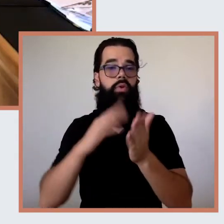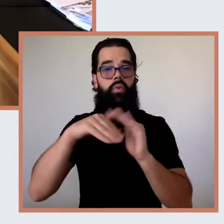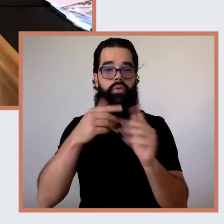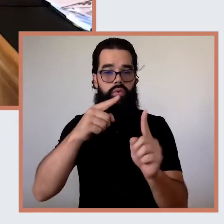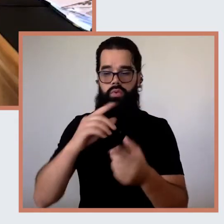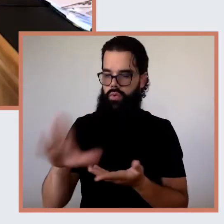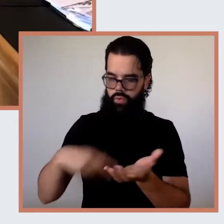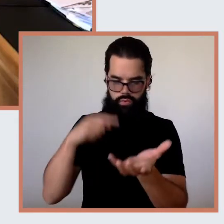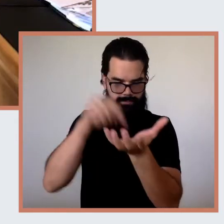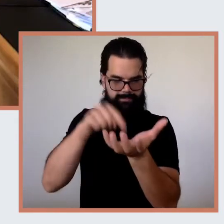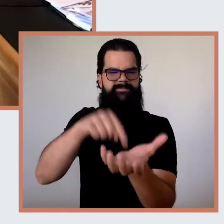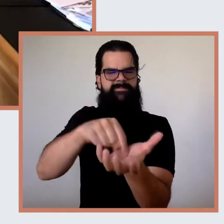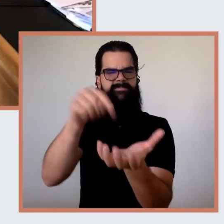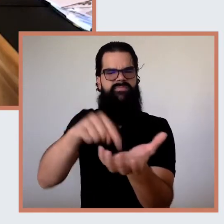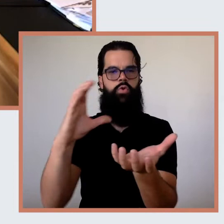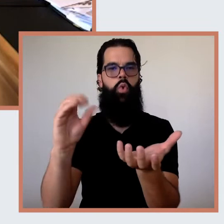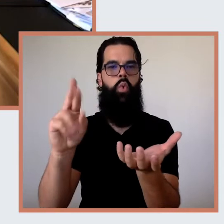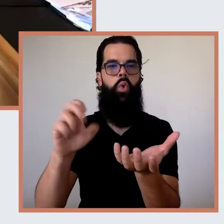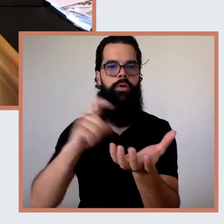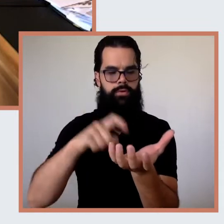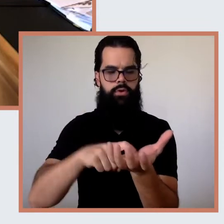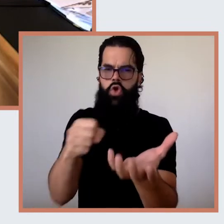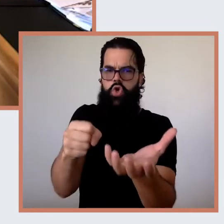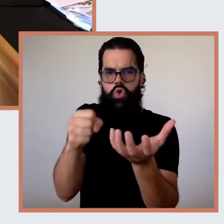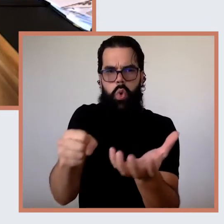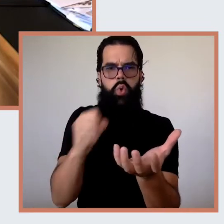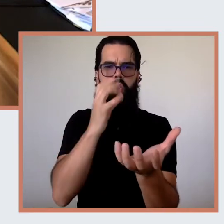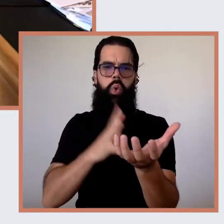there are certain projects that need at their core,